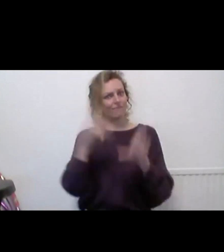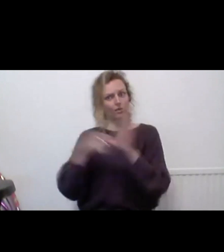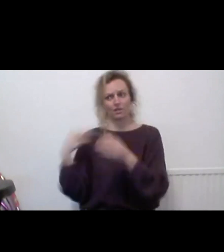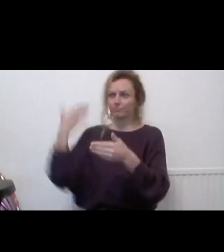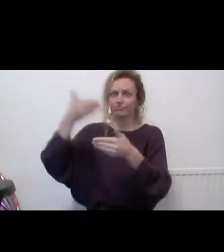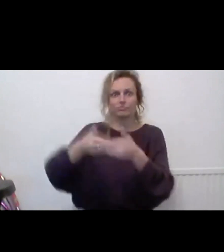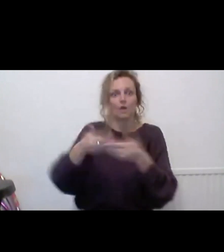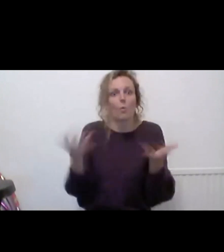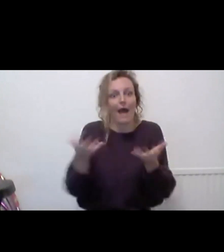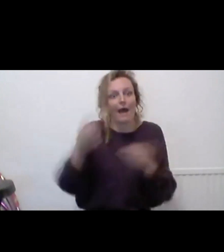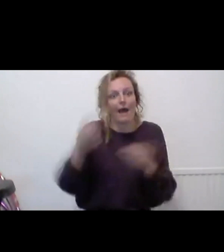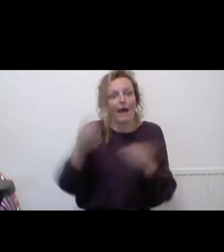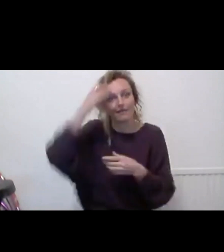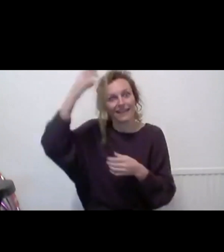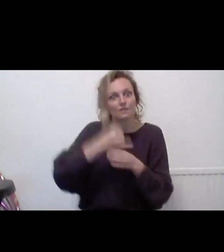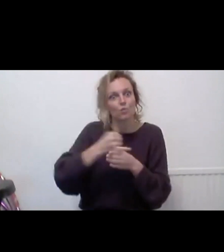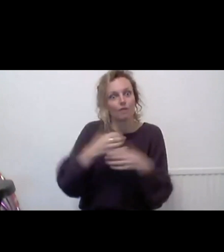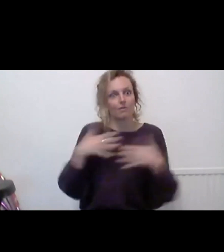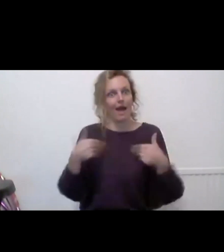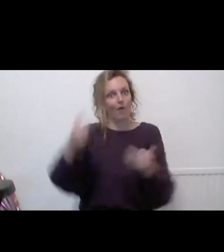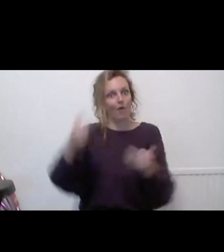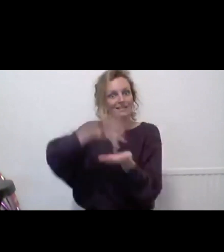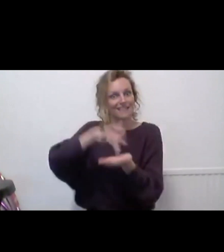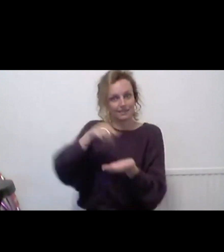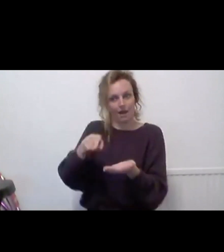He's leading on the vaccine rollout. Basset nail big way